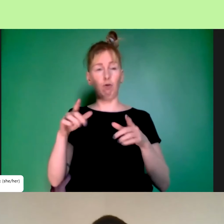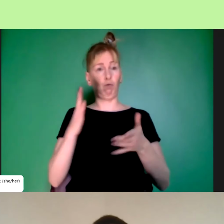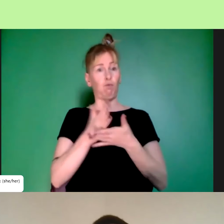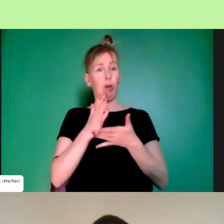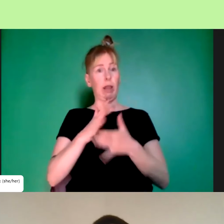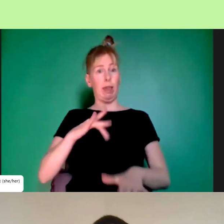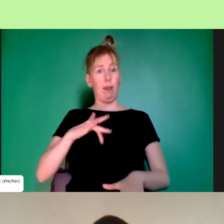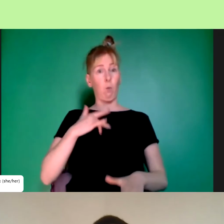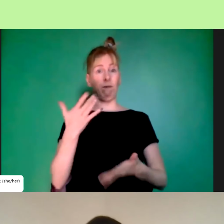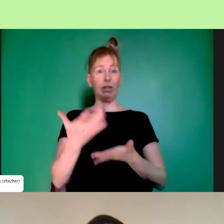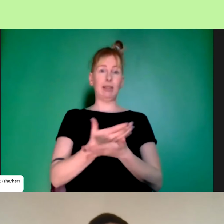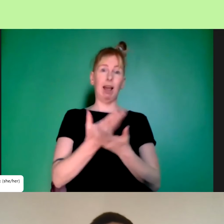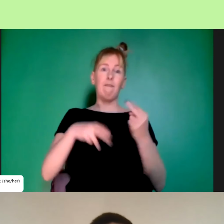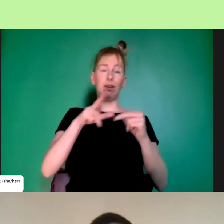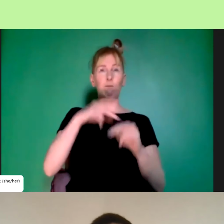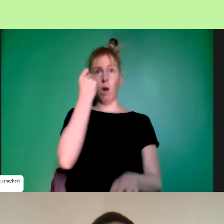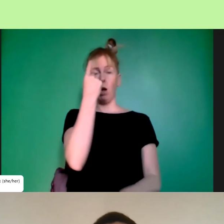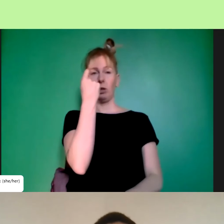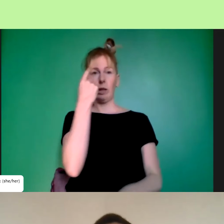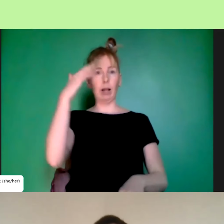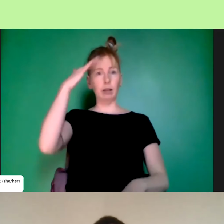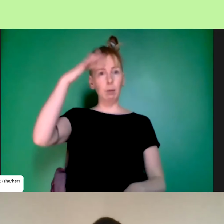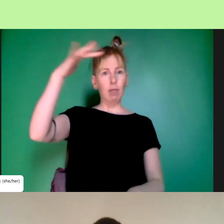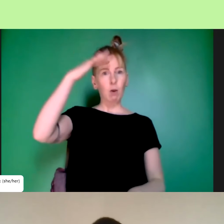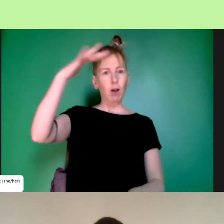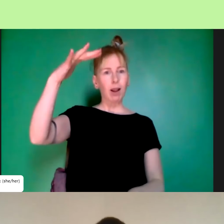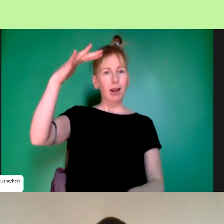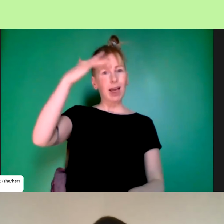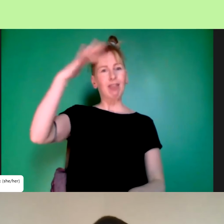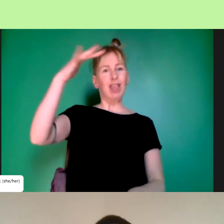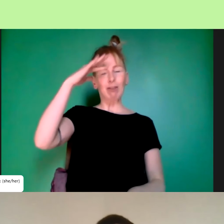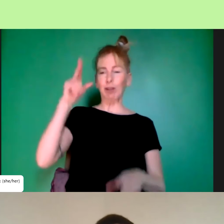but maybe the rest is the best now. So it becomes the marginal subject